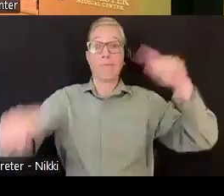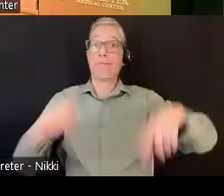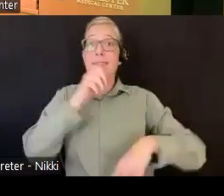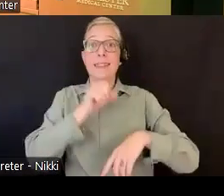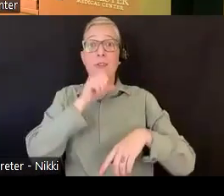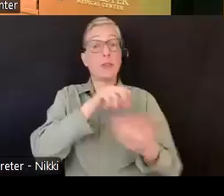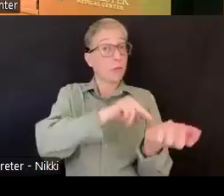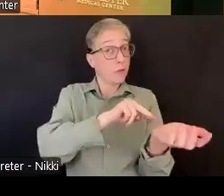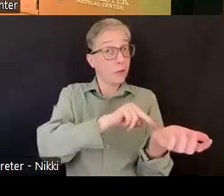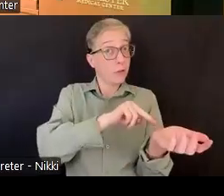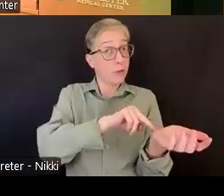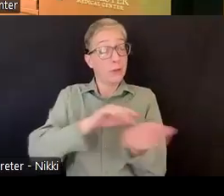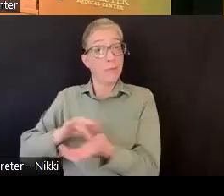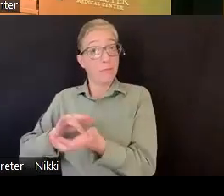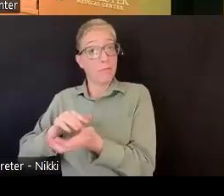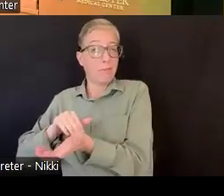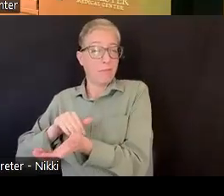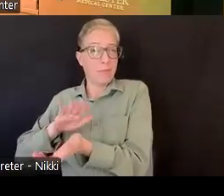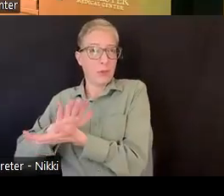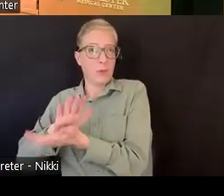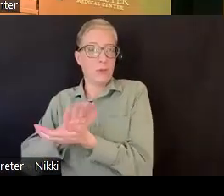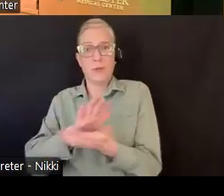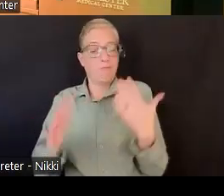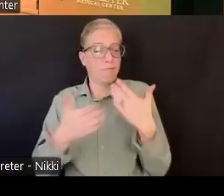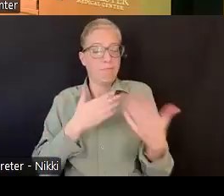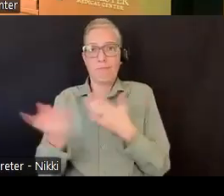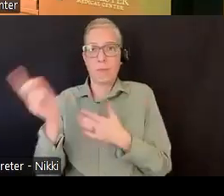and I hear this from the admissions officers is they're having a hard time with communication,